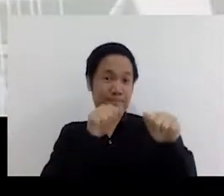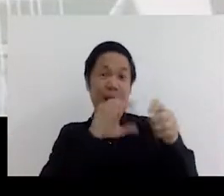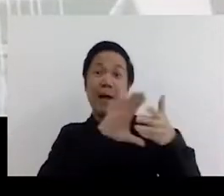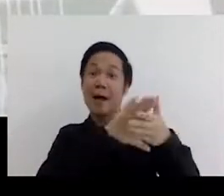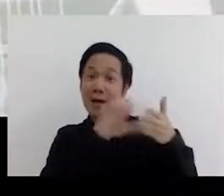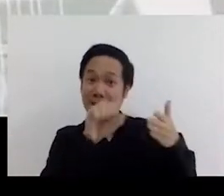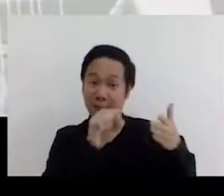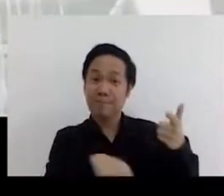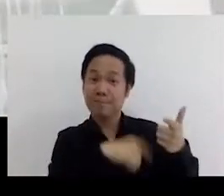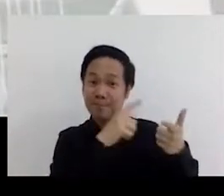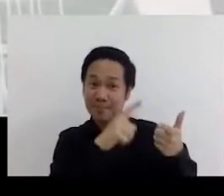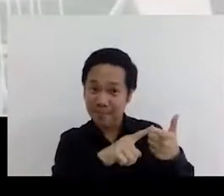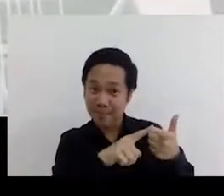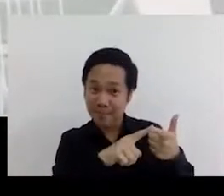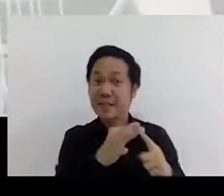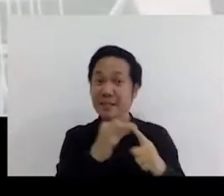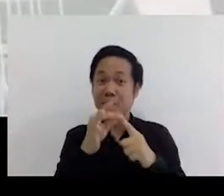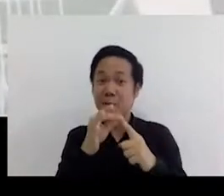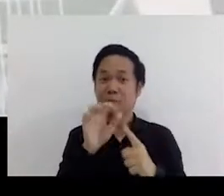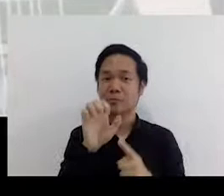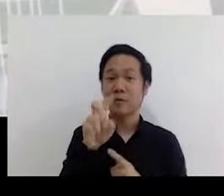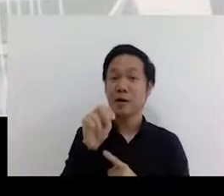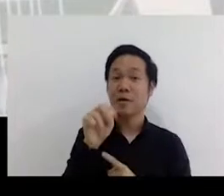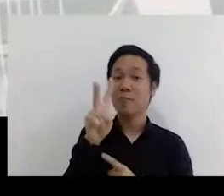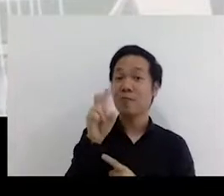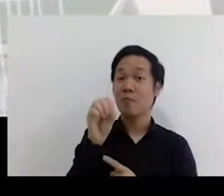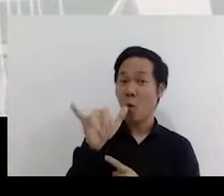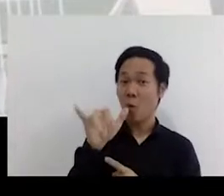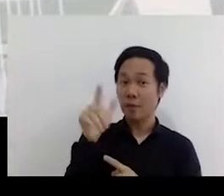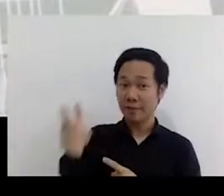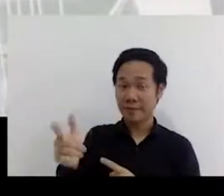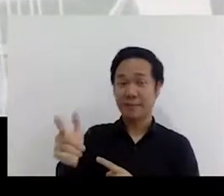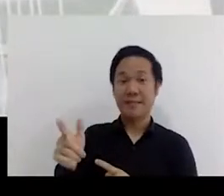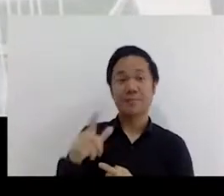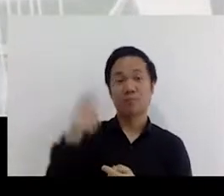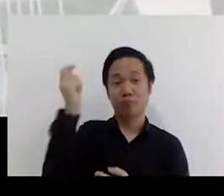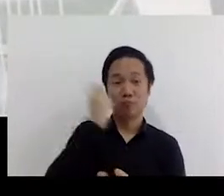with the support of the Special Envoy of the United Nations Secretary General